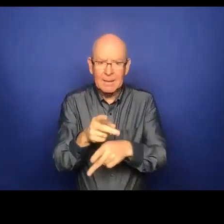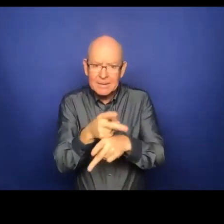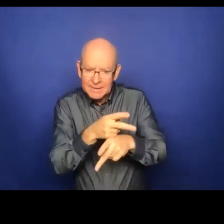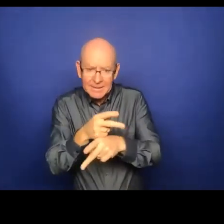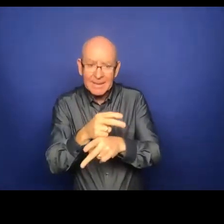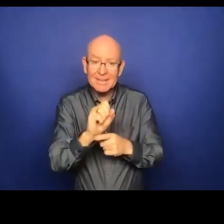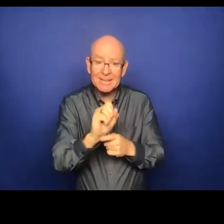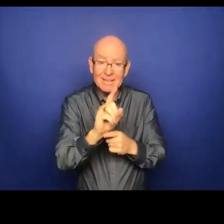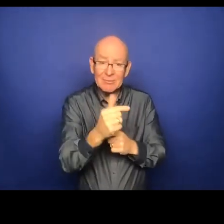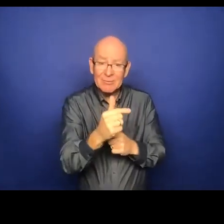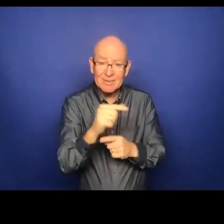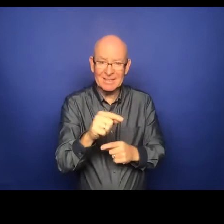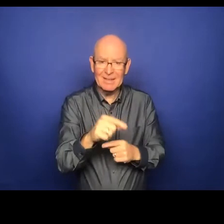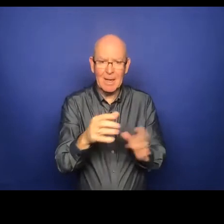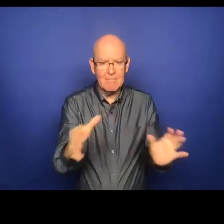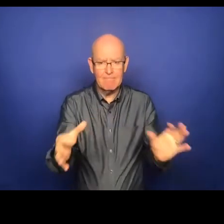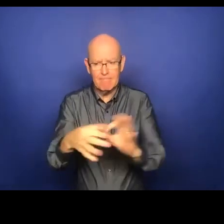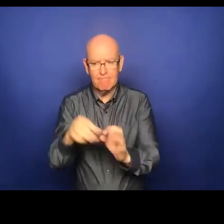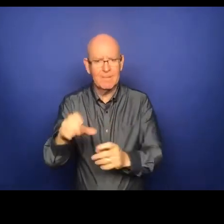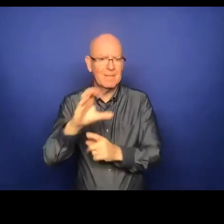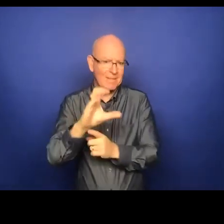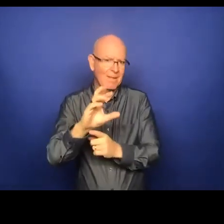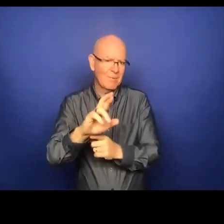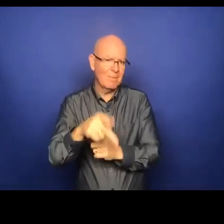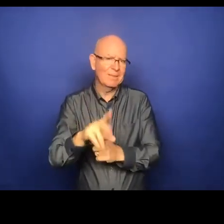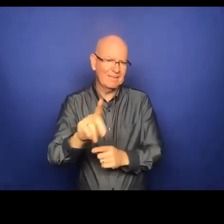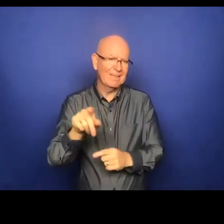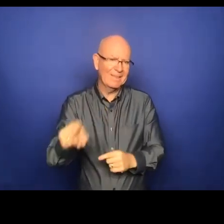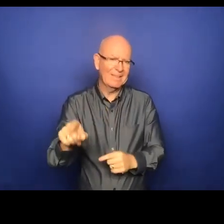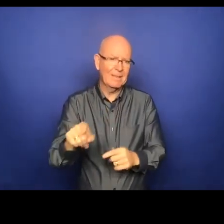to leave no one behind is fulfilled, especially